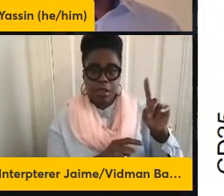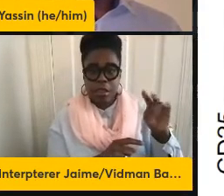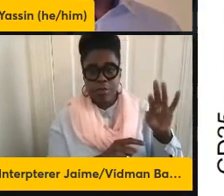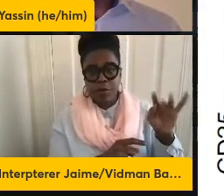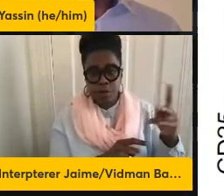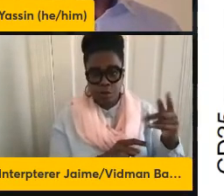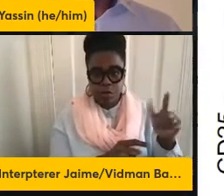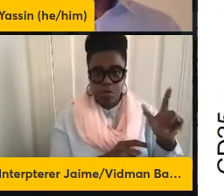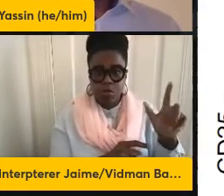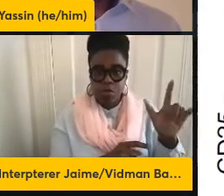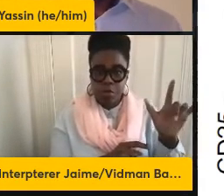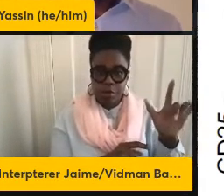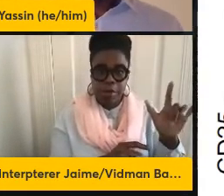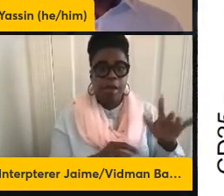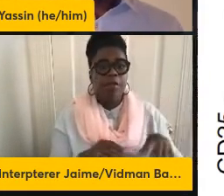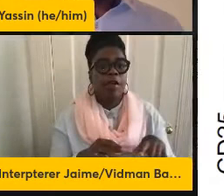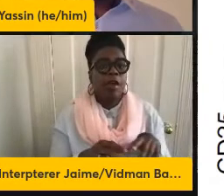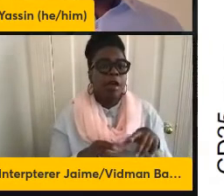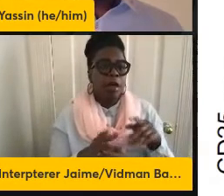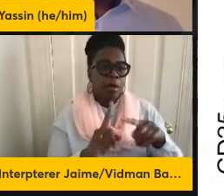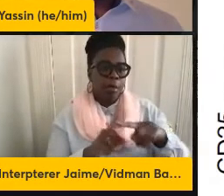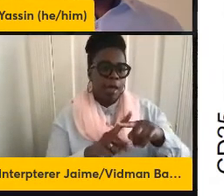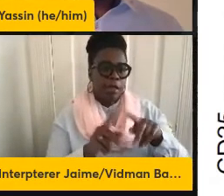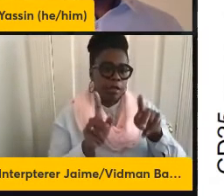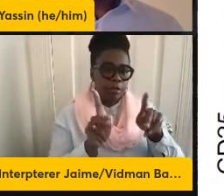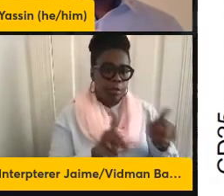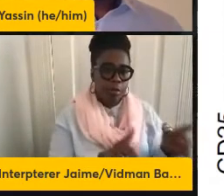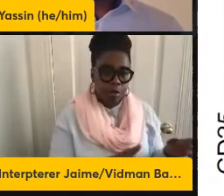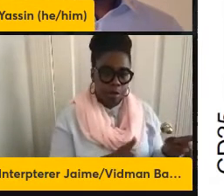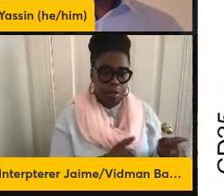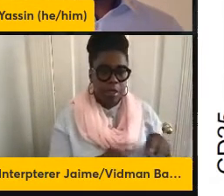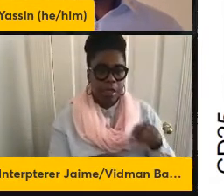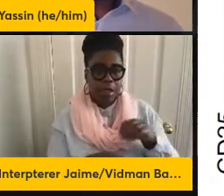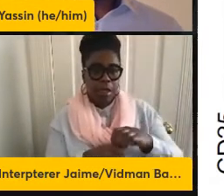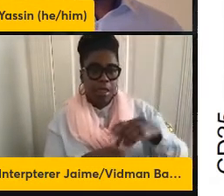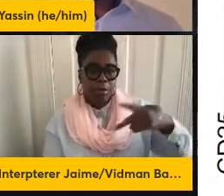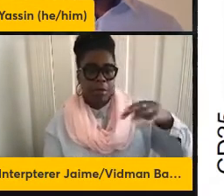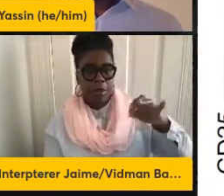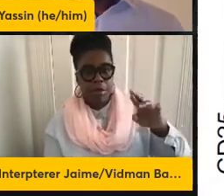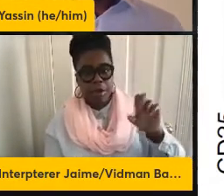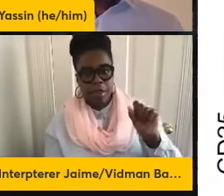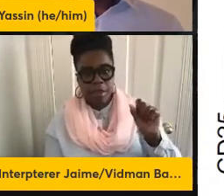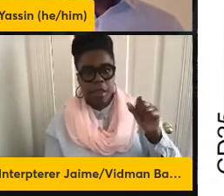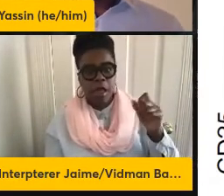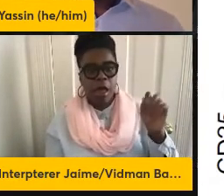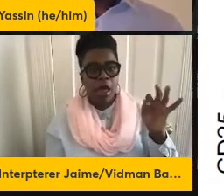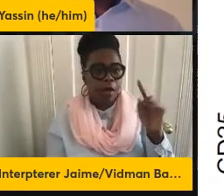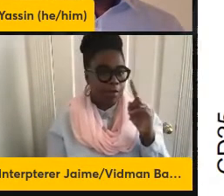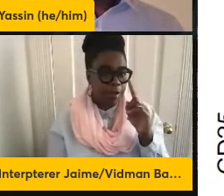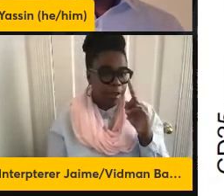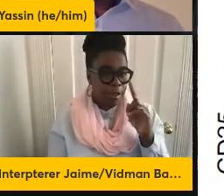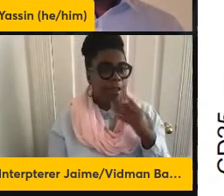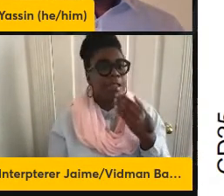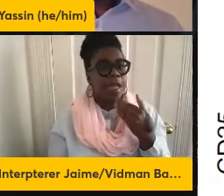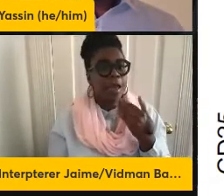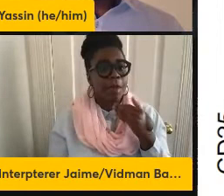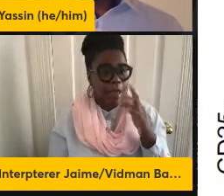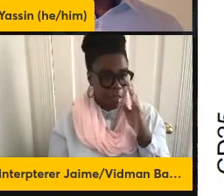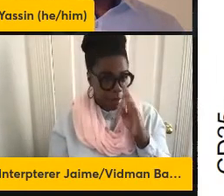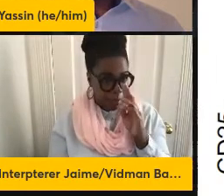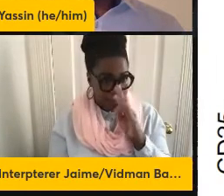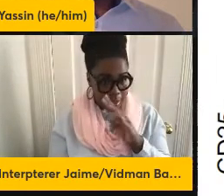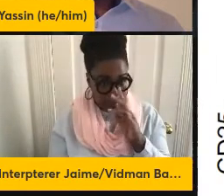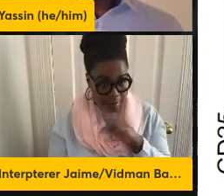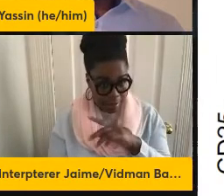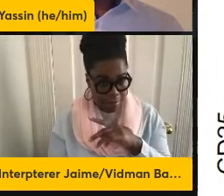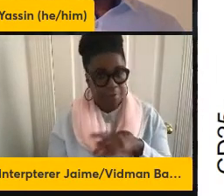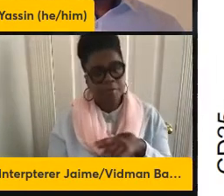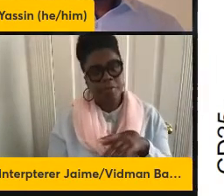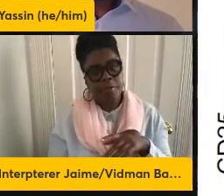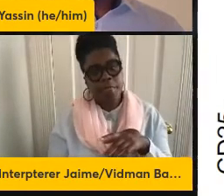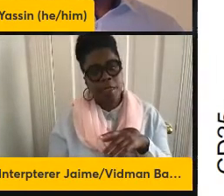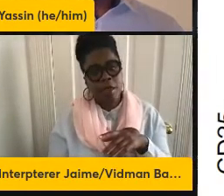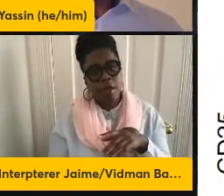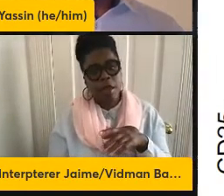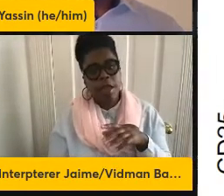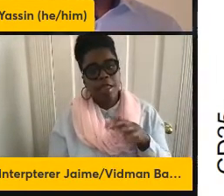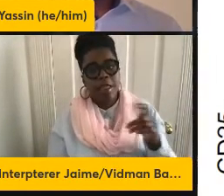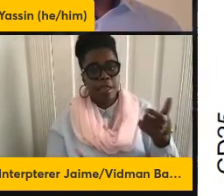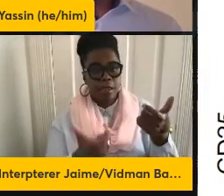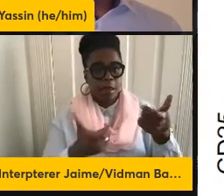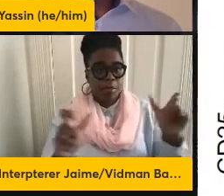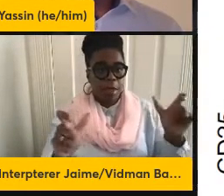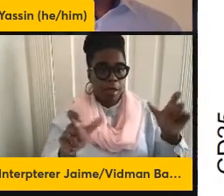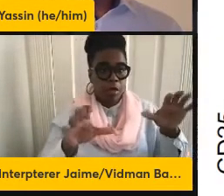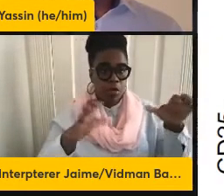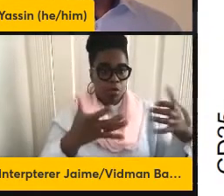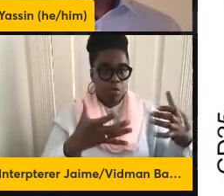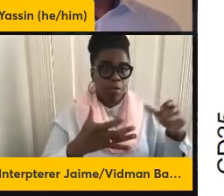Positive proportion of cells in pancreas of diabetic mice. And we found that there is a sizable population of cells that lack